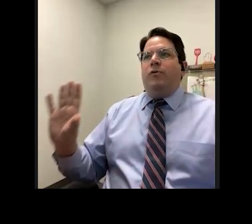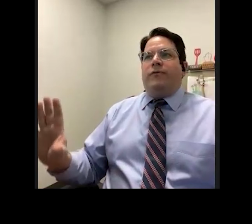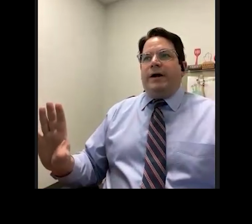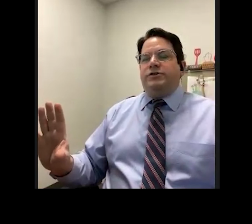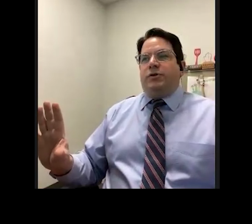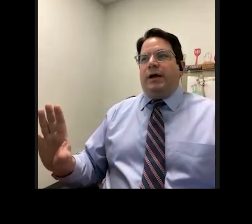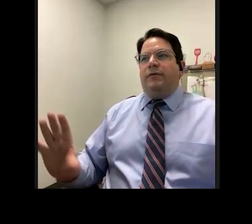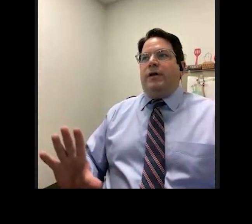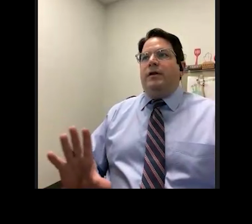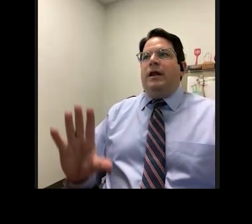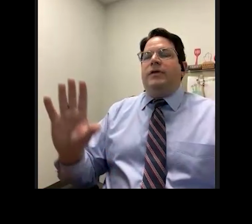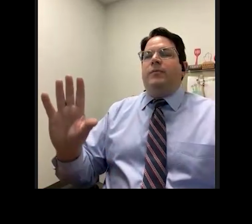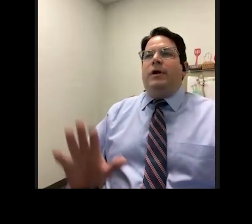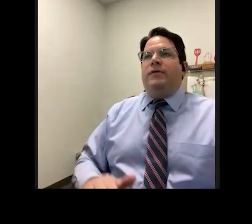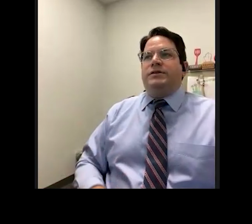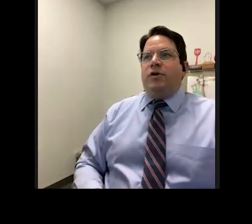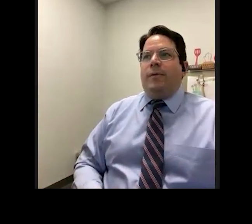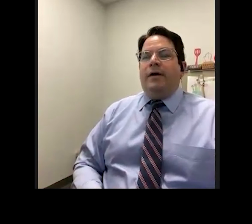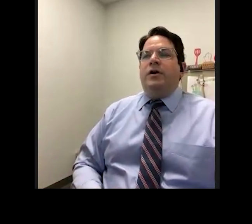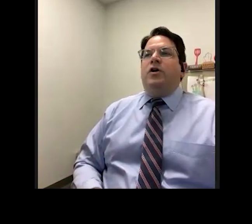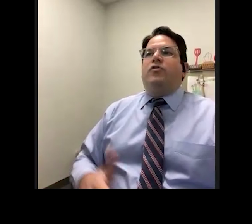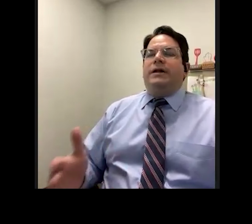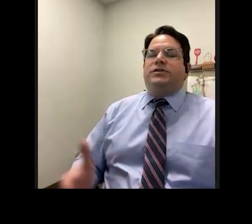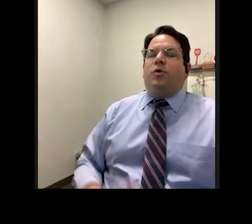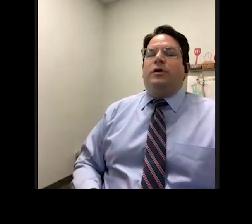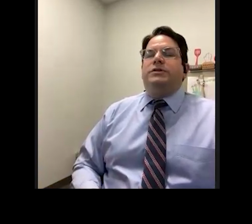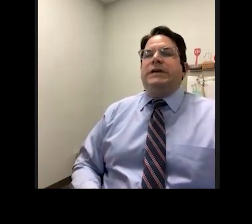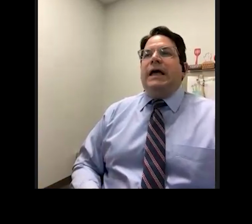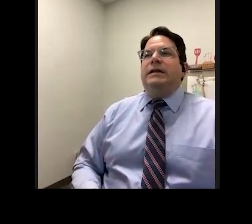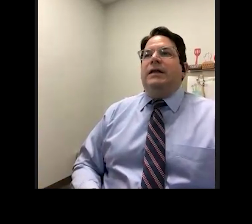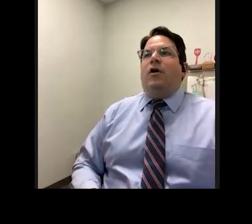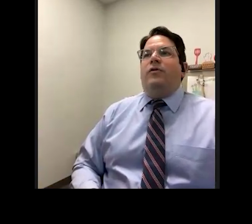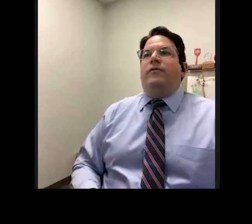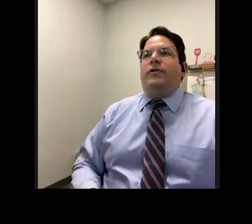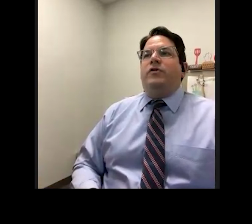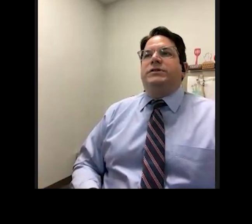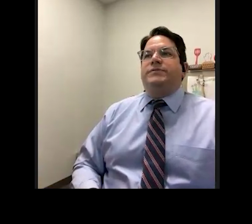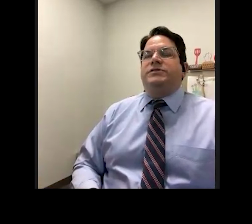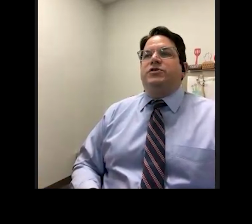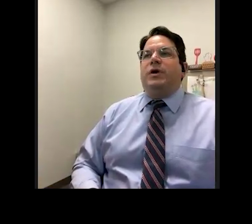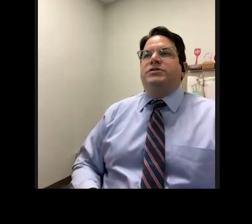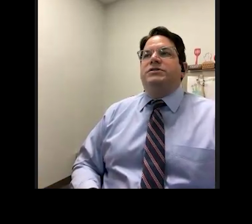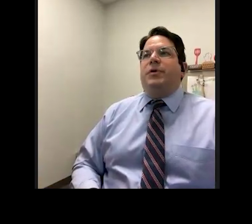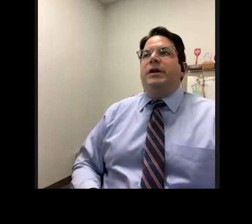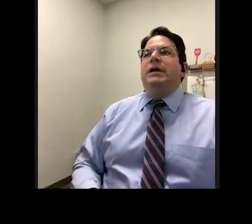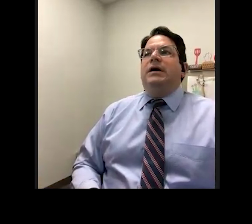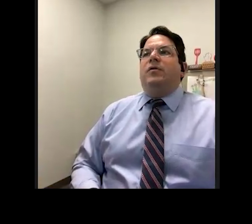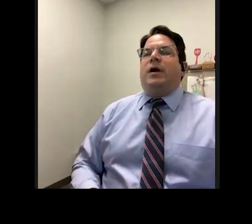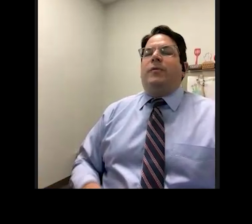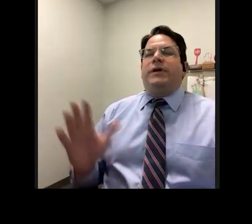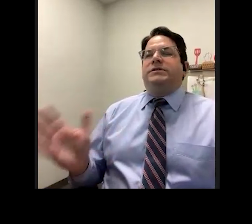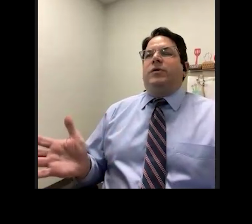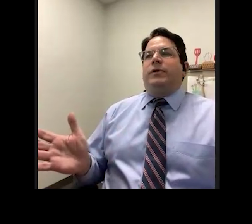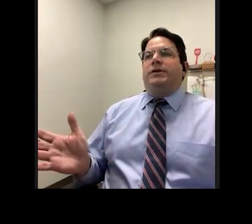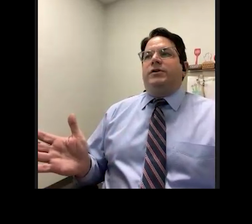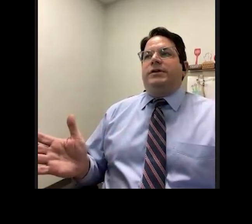over your own financial life. And I think many of us know about credit scores and all of those types of situations. But a couple of things I want to bring